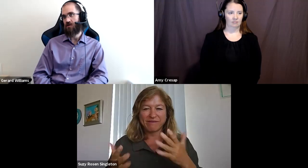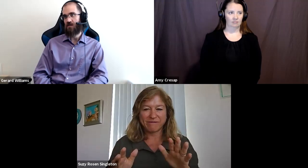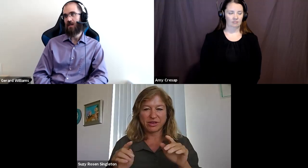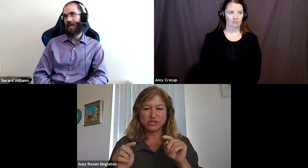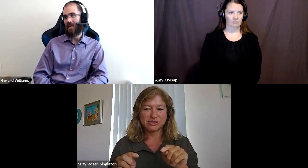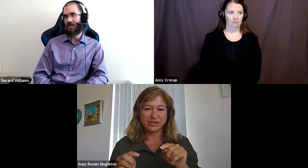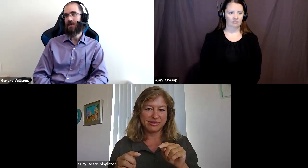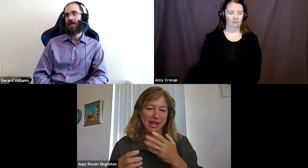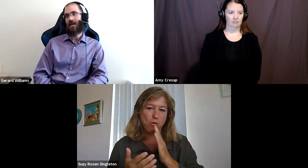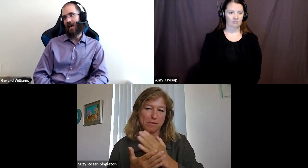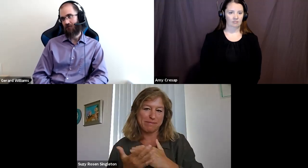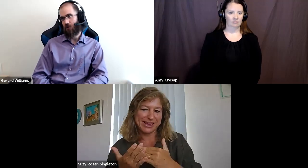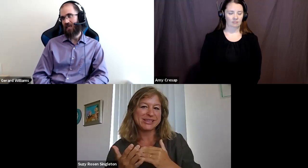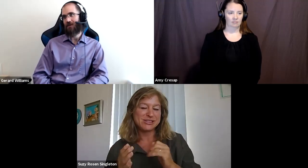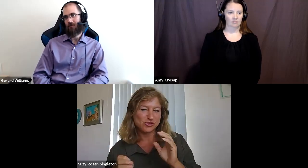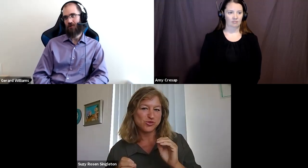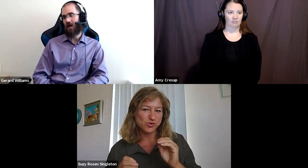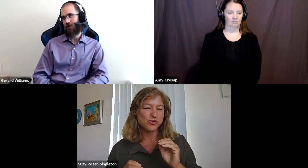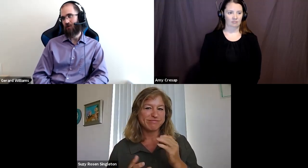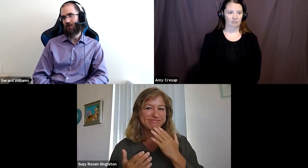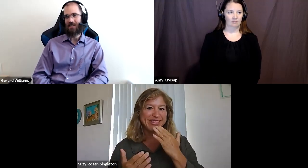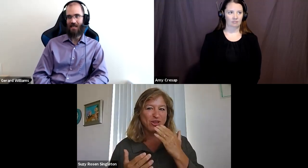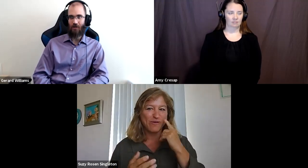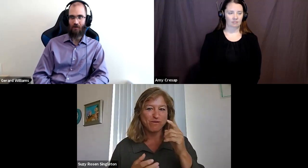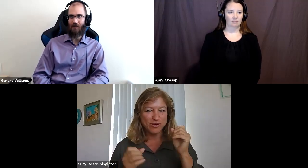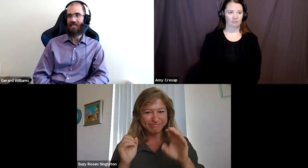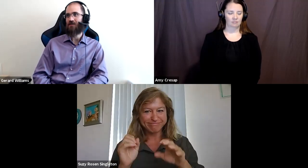as we can after we get through our presentation piece.